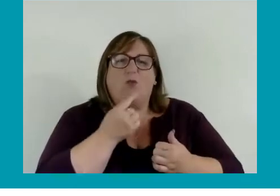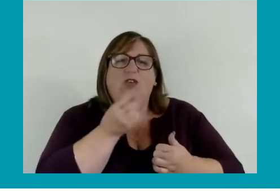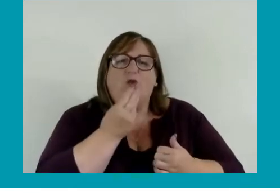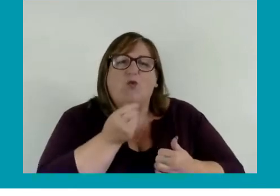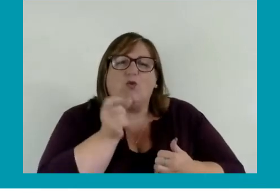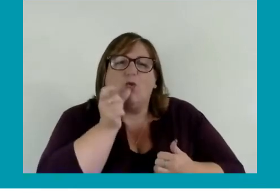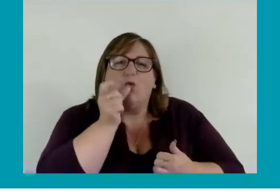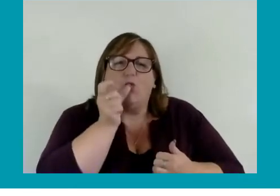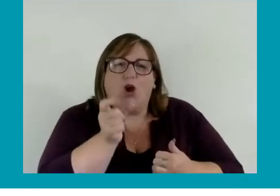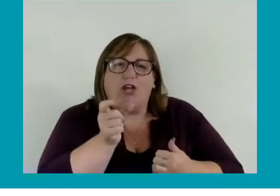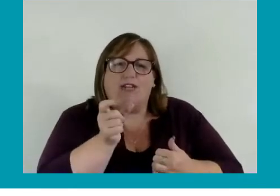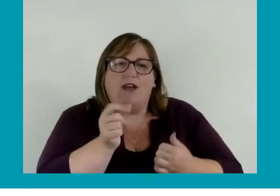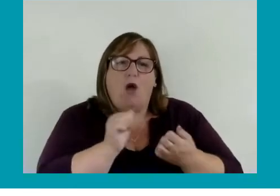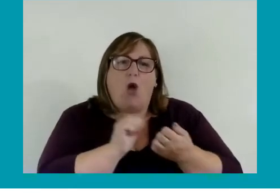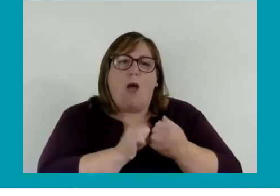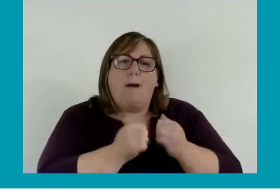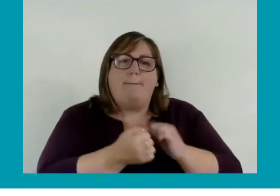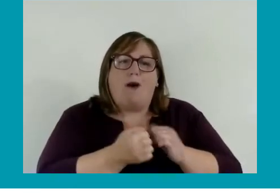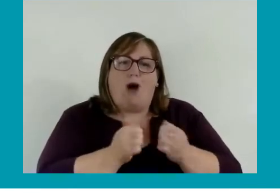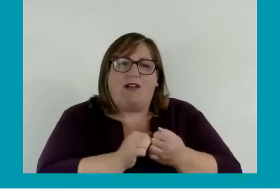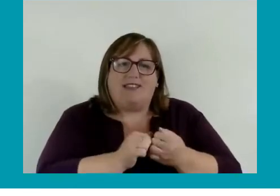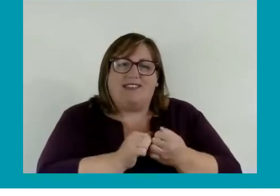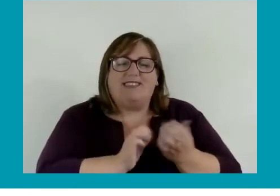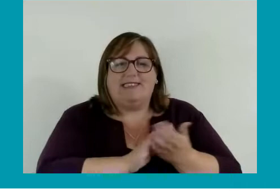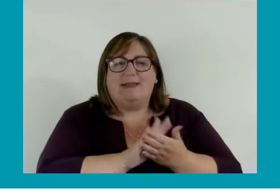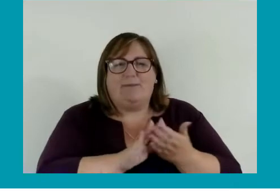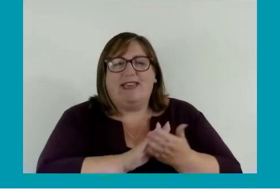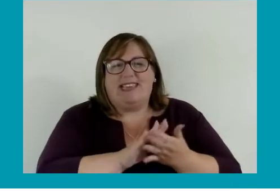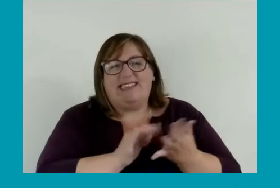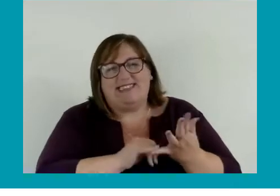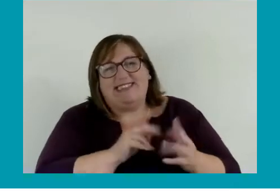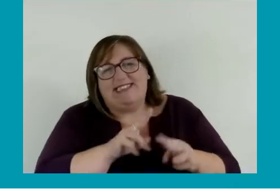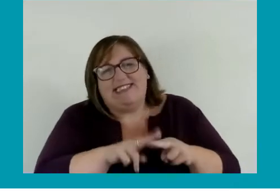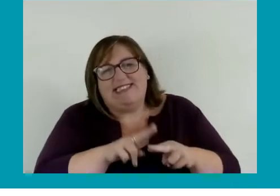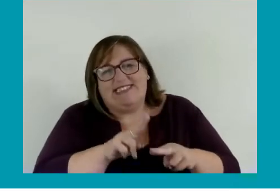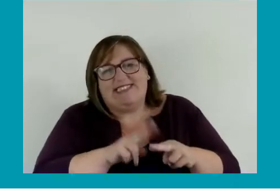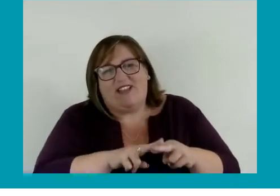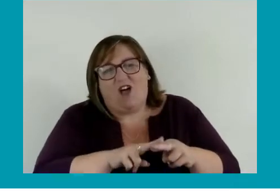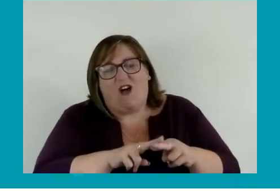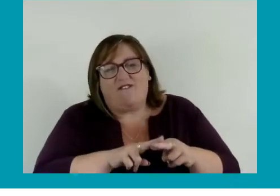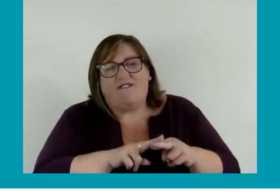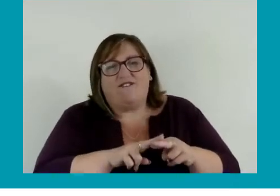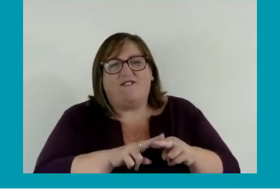are a democratic um co-owned business so we are all partners with an equal share and stake in